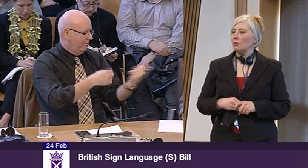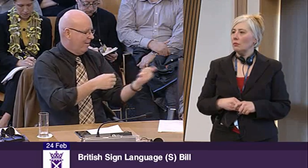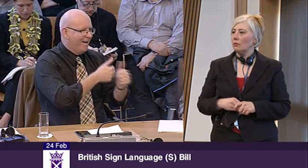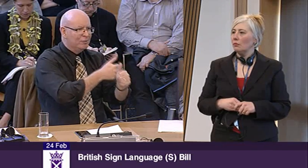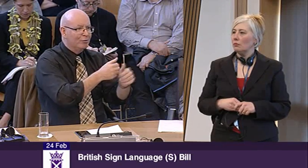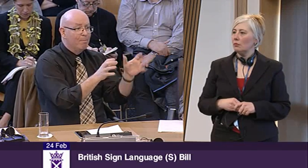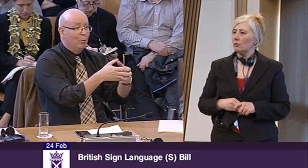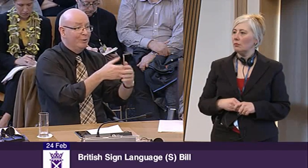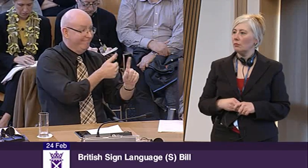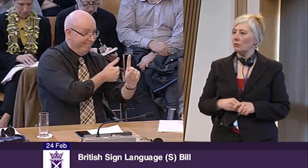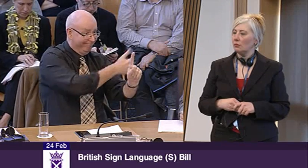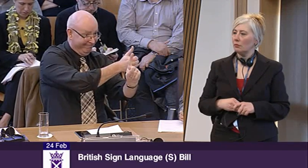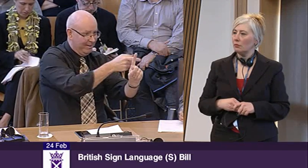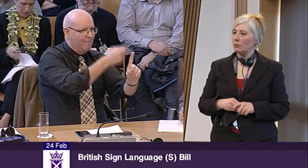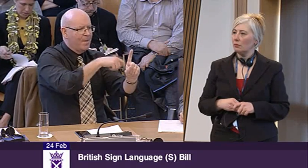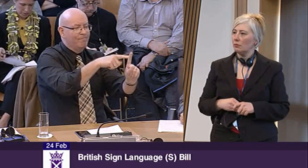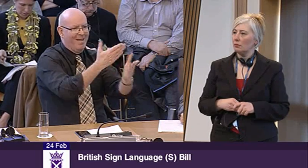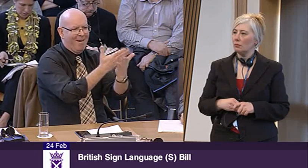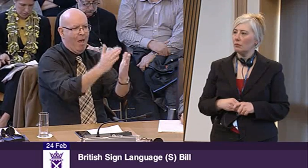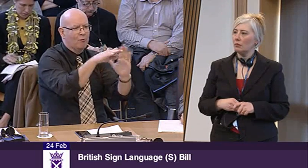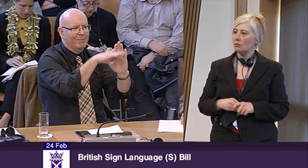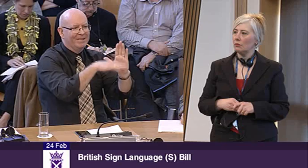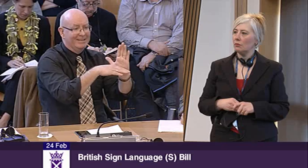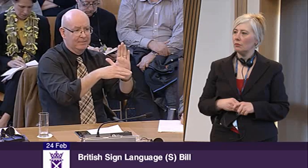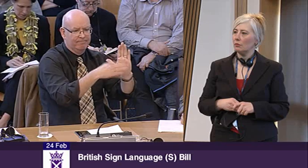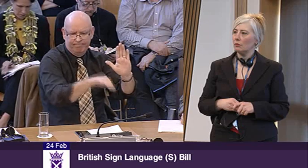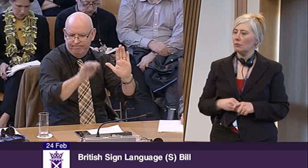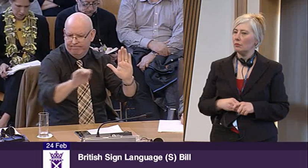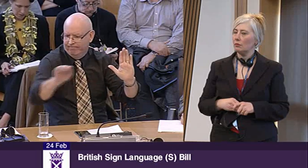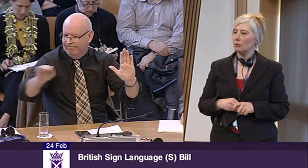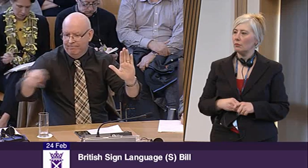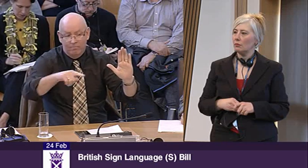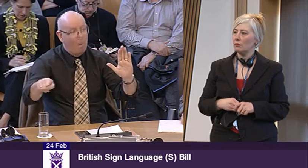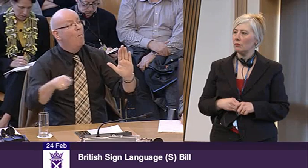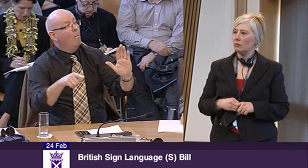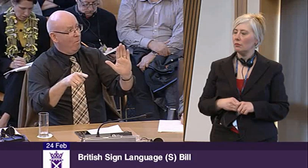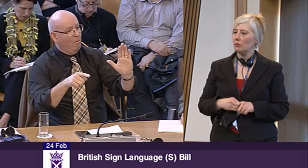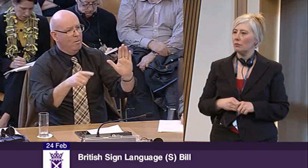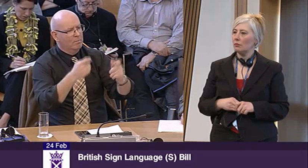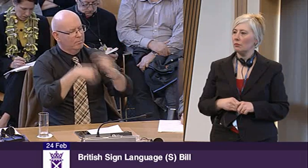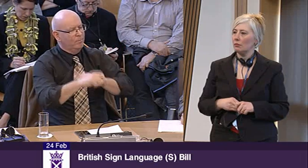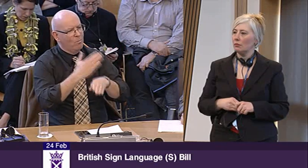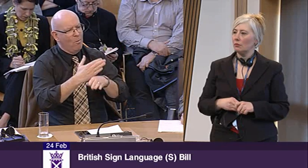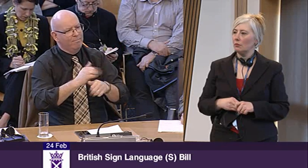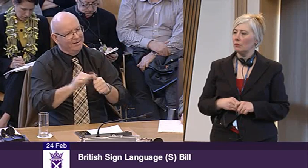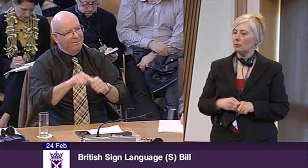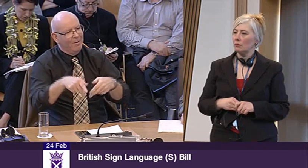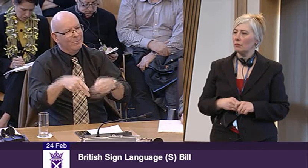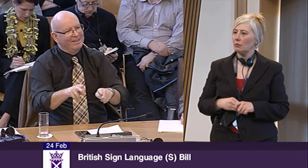to have one department and minister with a clear remit that can be ultimately accountable, supported by an advisory group with expertise.